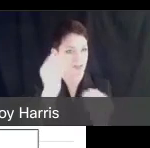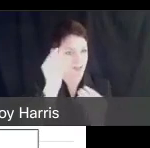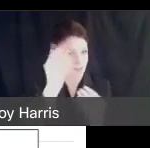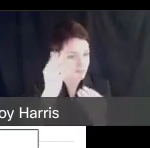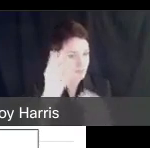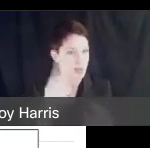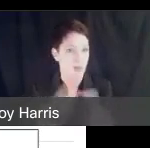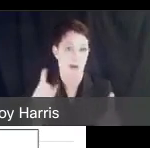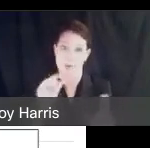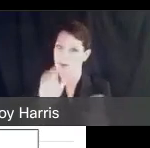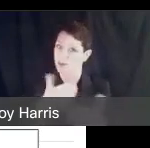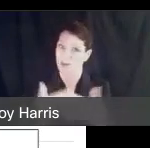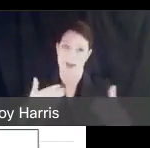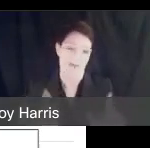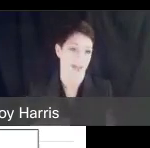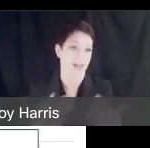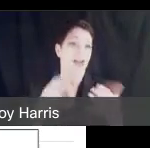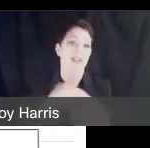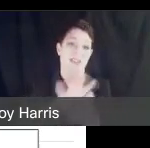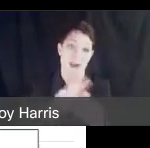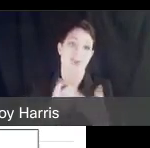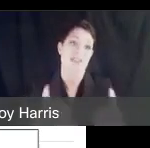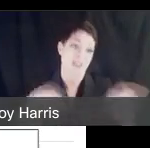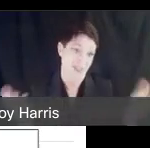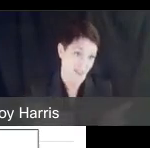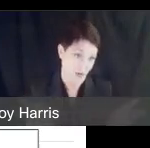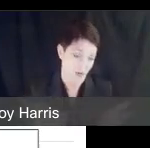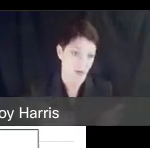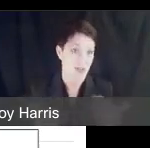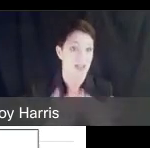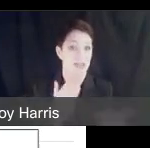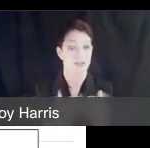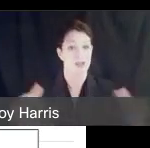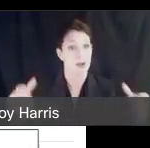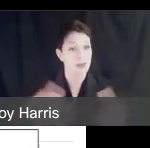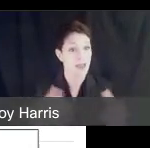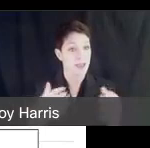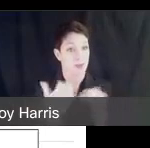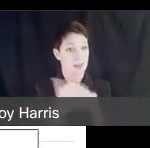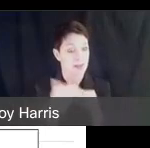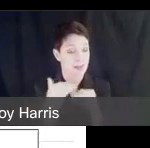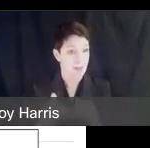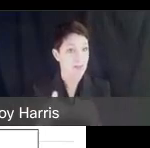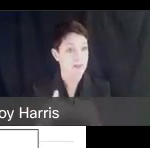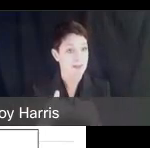yet. So please even though some of the gathering limits are being increased, which is fantastic